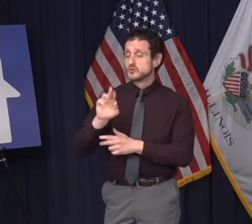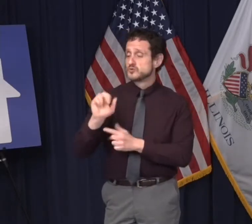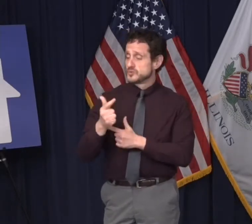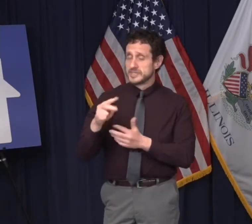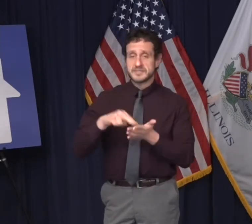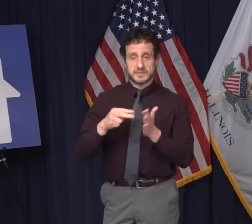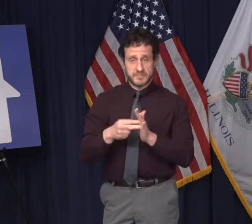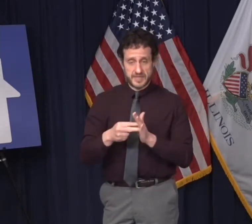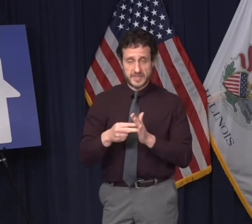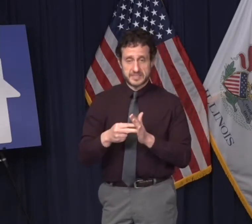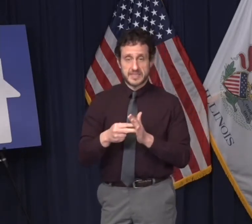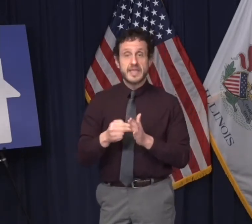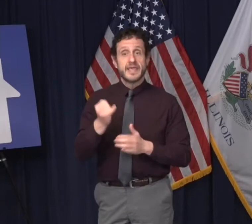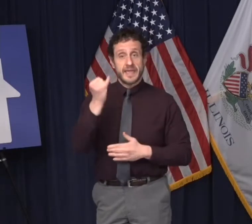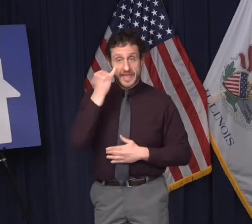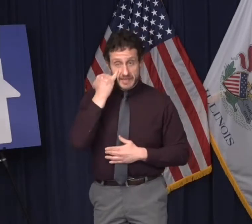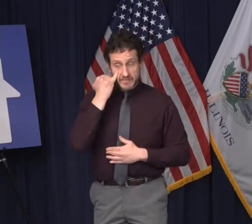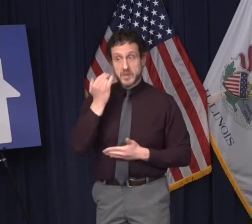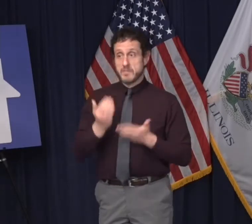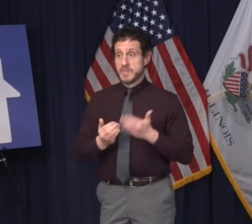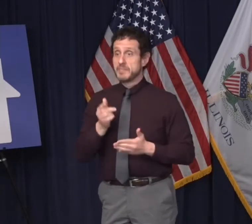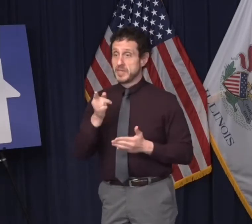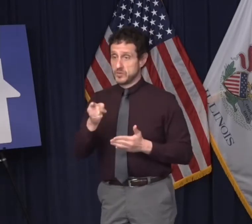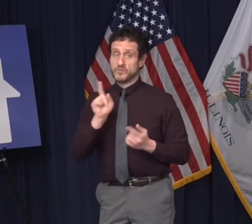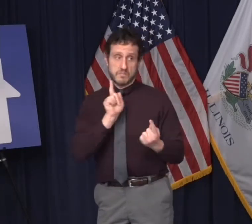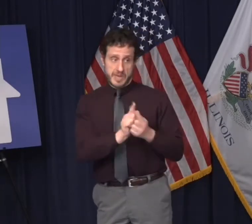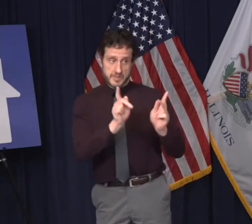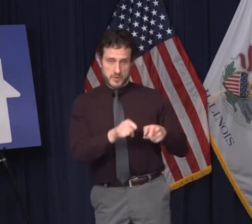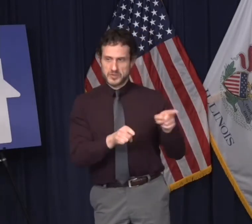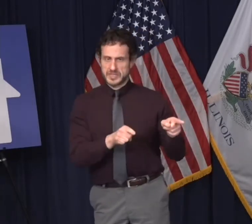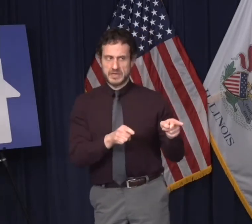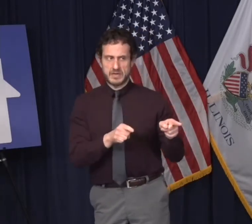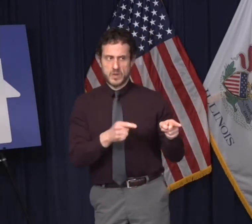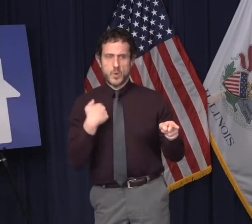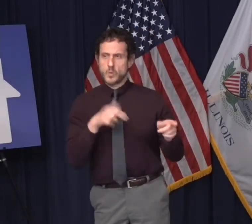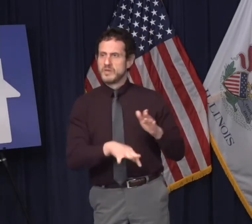WHAT IS CONTACT TRACING? WELL, IT MEANS MAKING SURE THAT YOU GET NOTIFIED IF YOU HAVE HAD